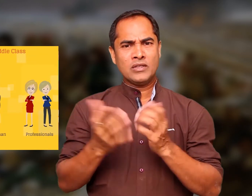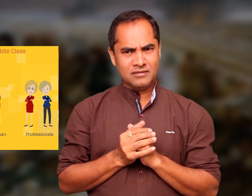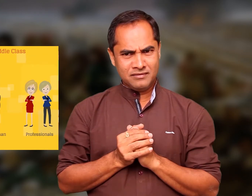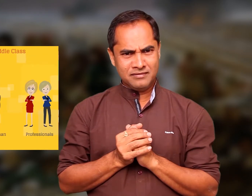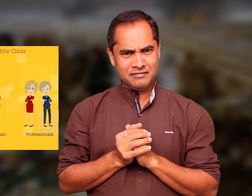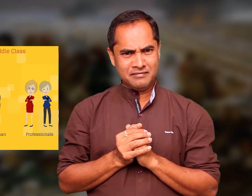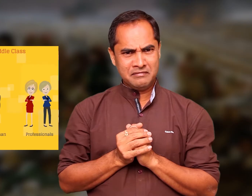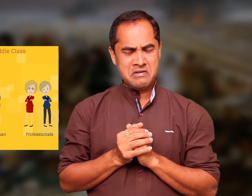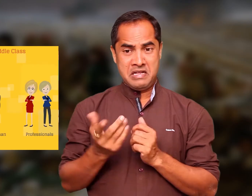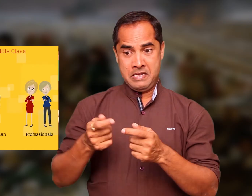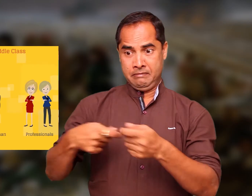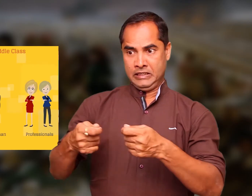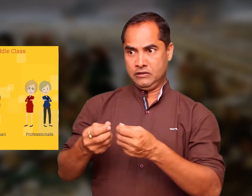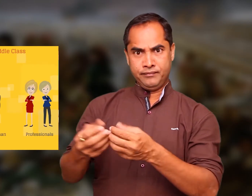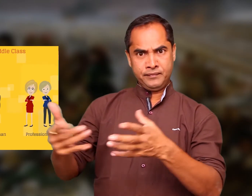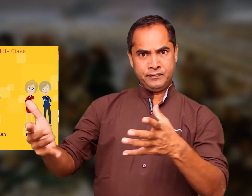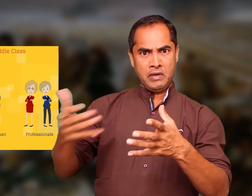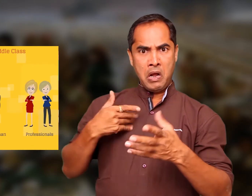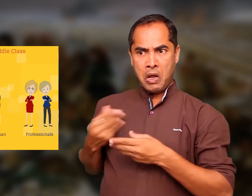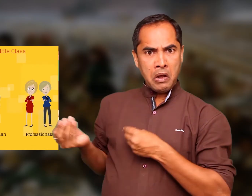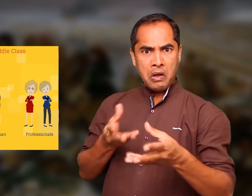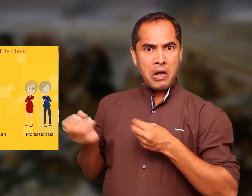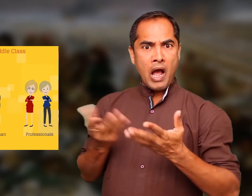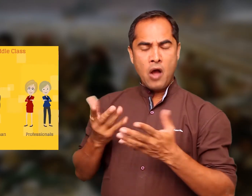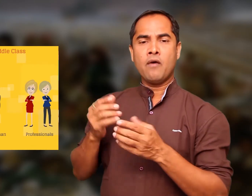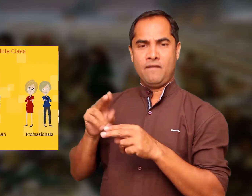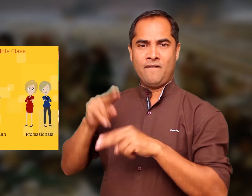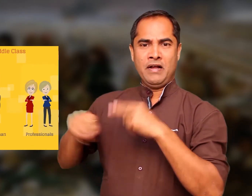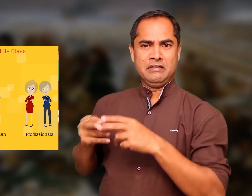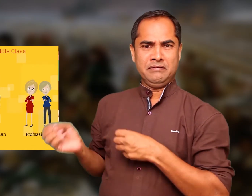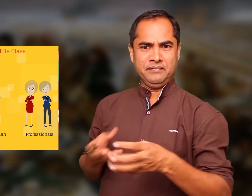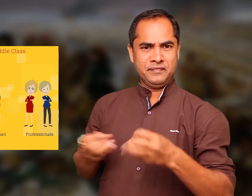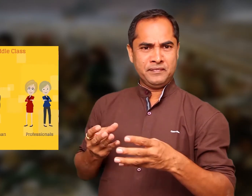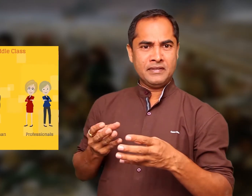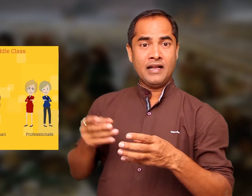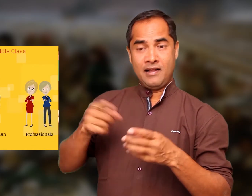was based on production for the market.